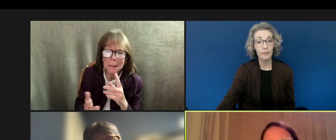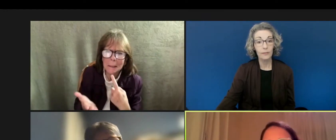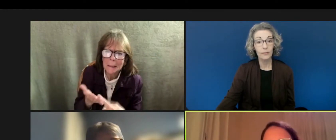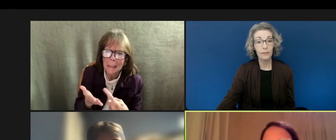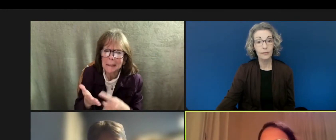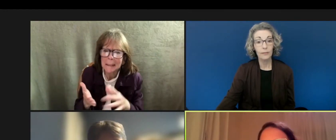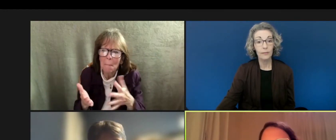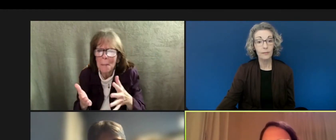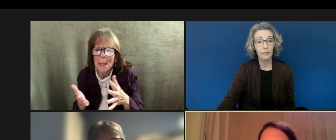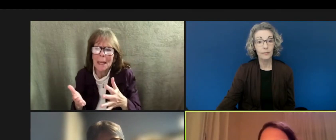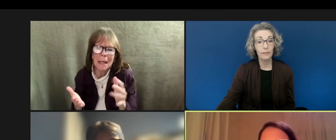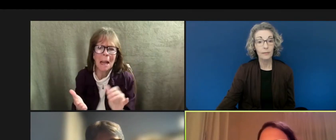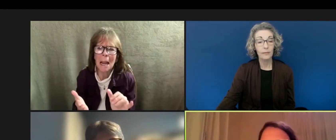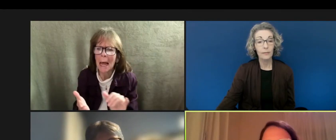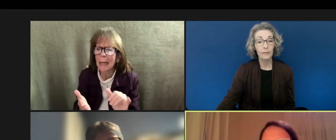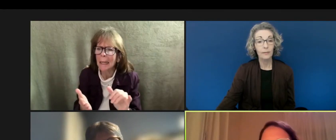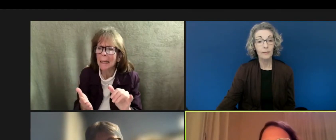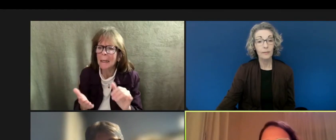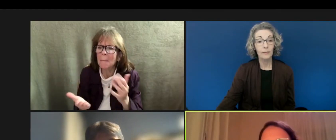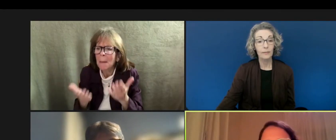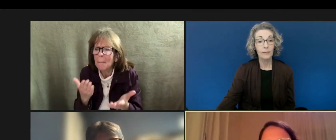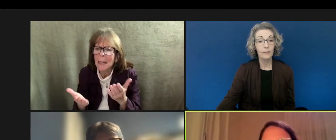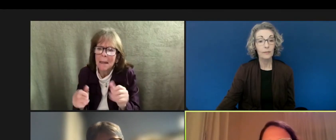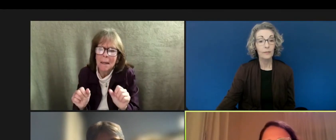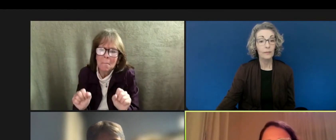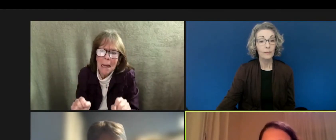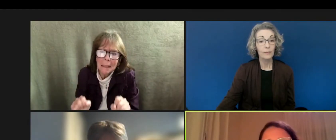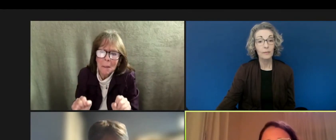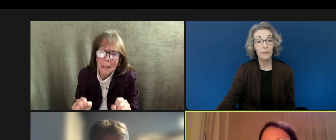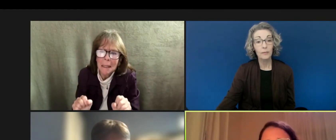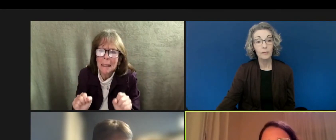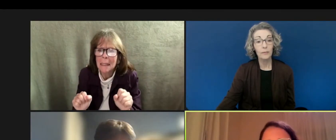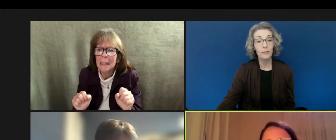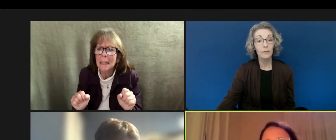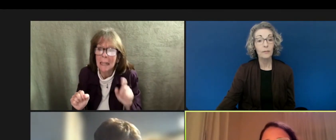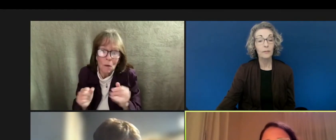something that would be possible and feasible, that could really help me,